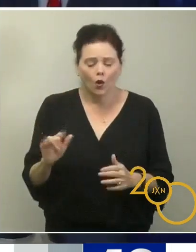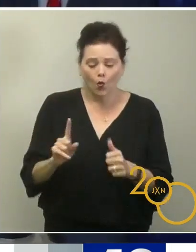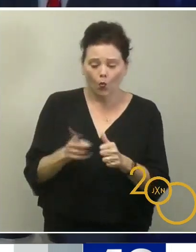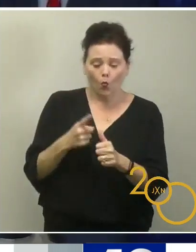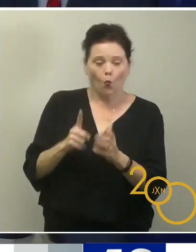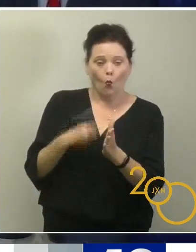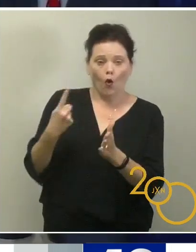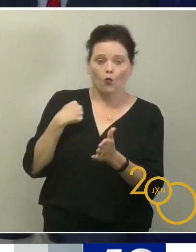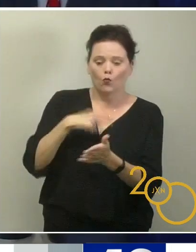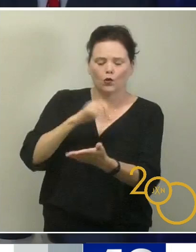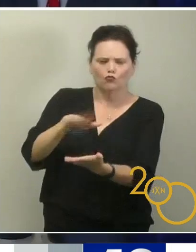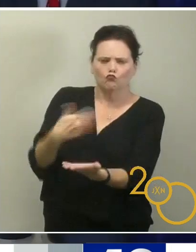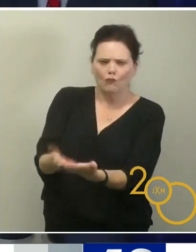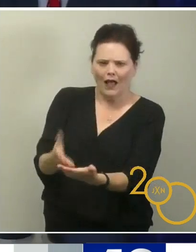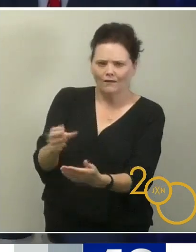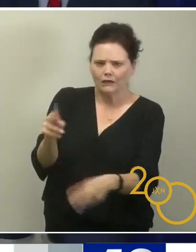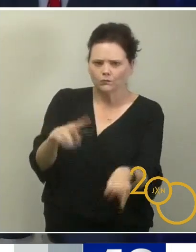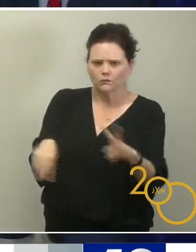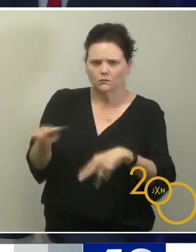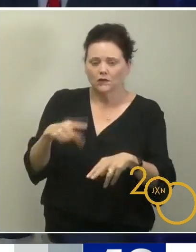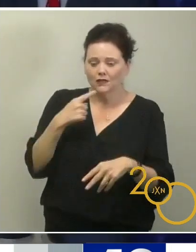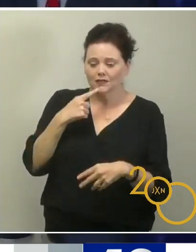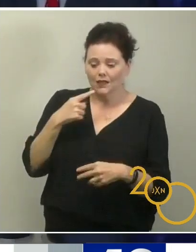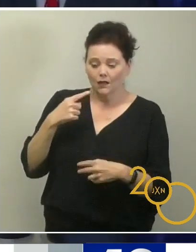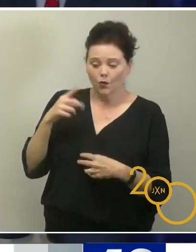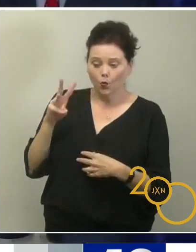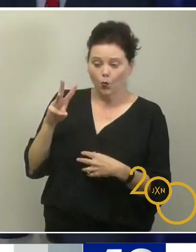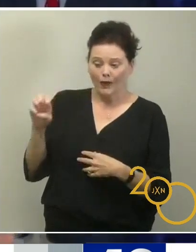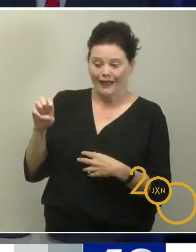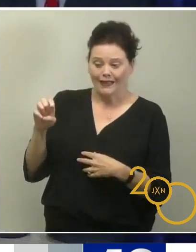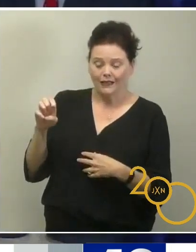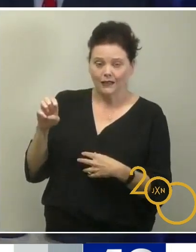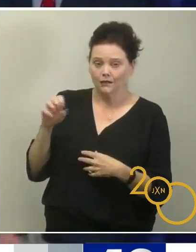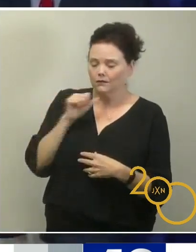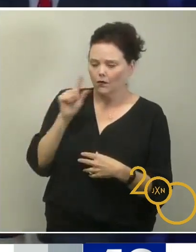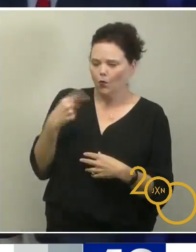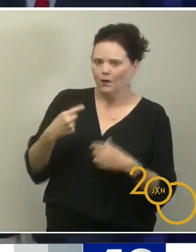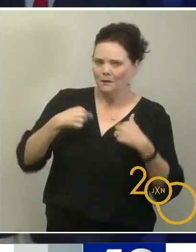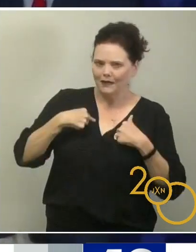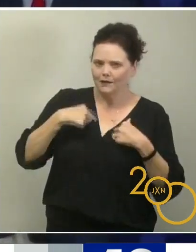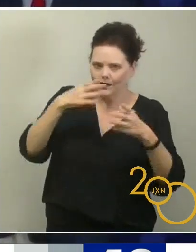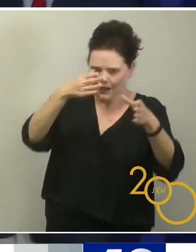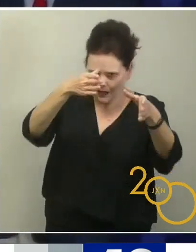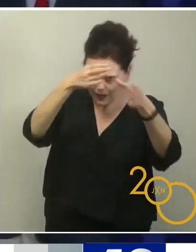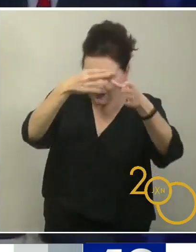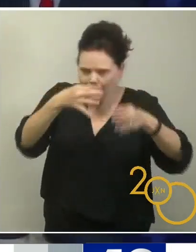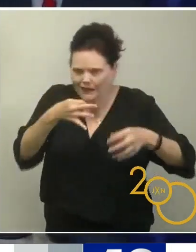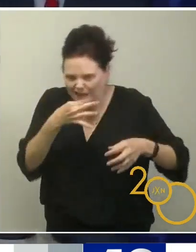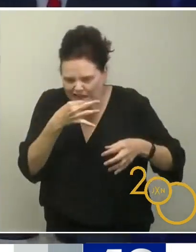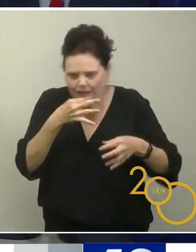WE WILL HAVE MORE VISIBILITY AS TO WHAT IS GOING TO TAKE ONCE